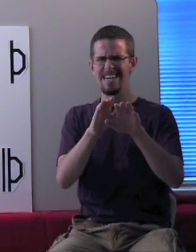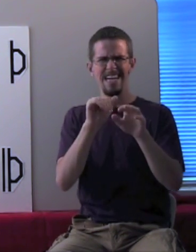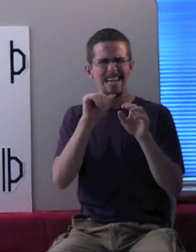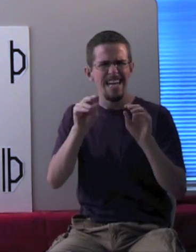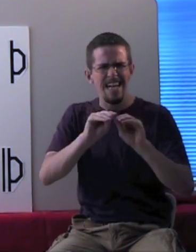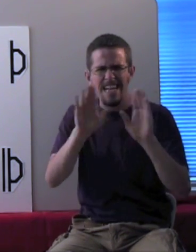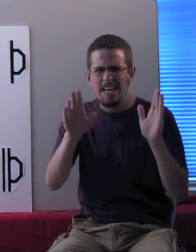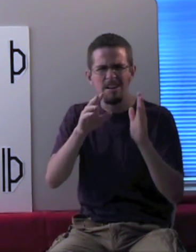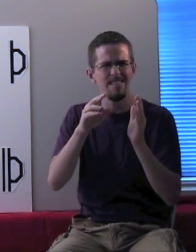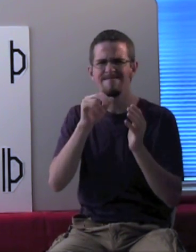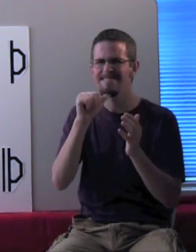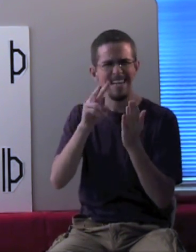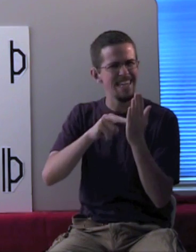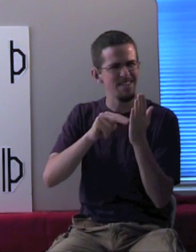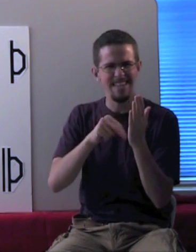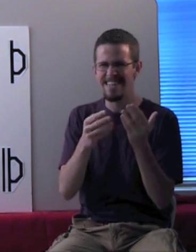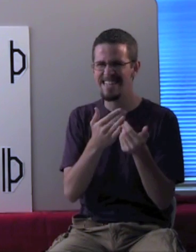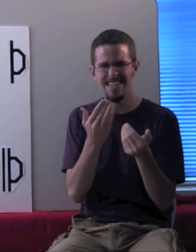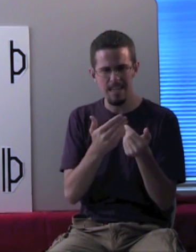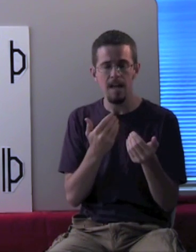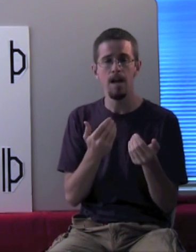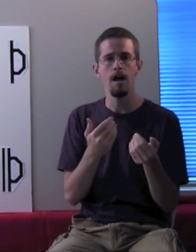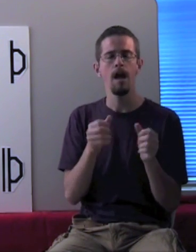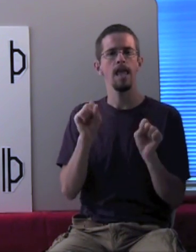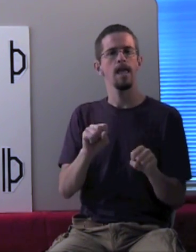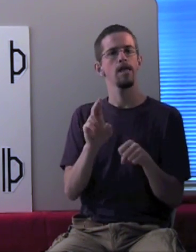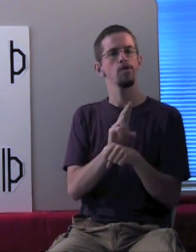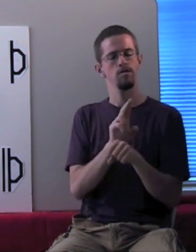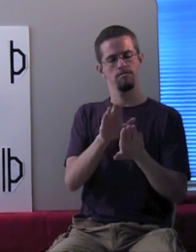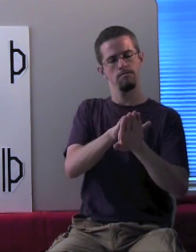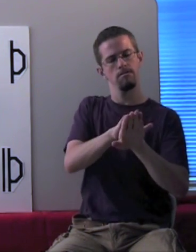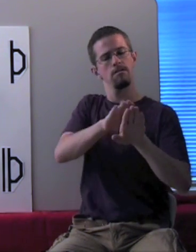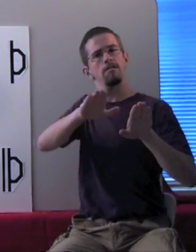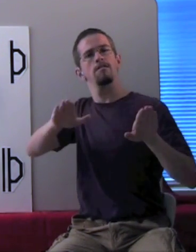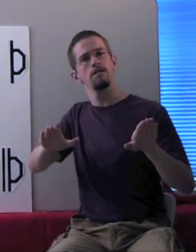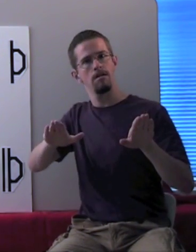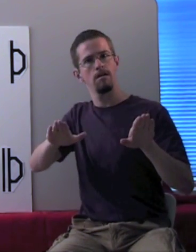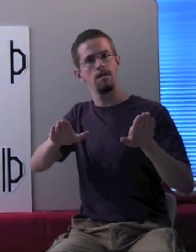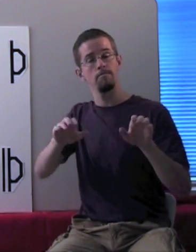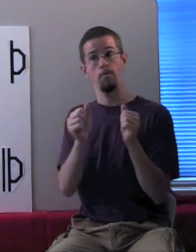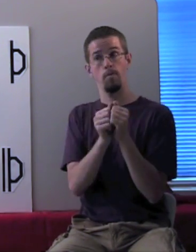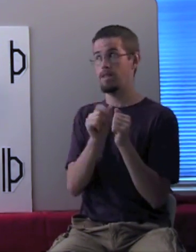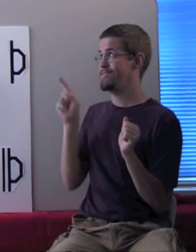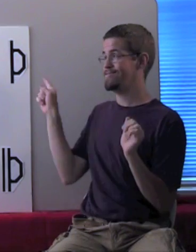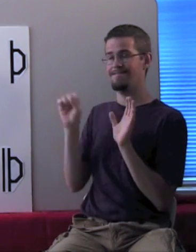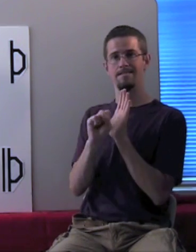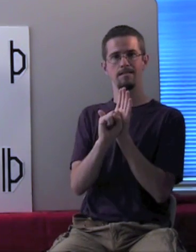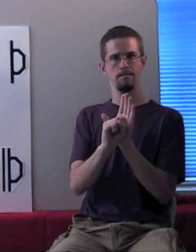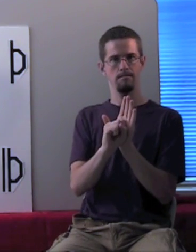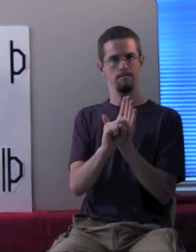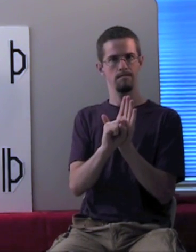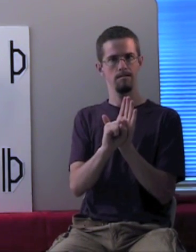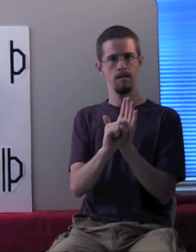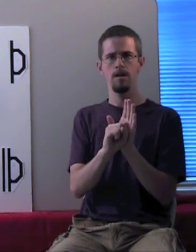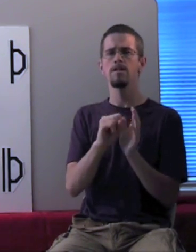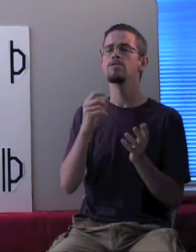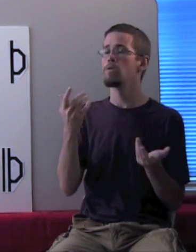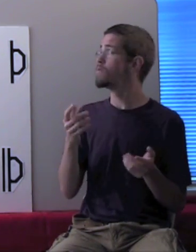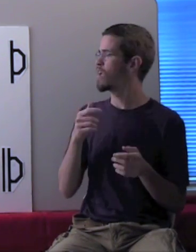are overlapping, making them unreadable, the hand symbols can... be placed side by side with these symbols here.